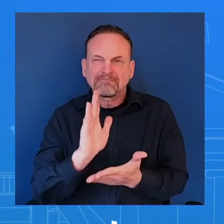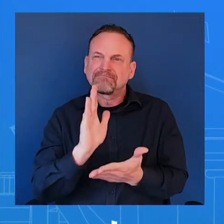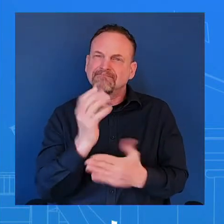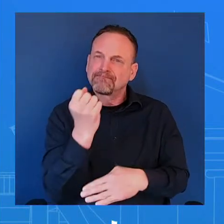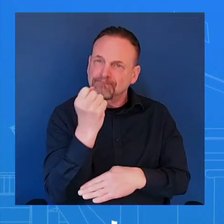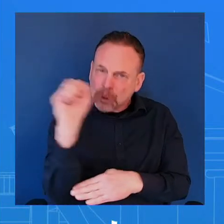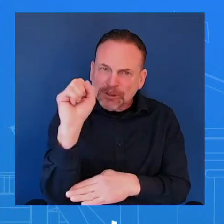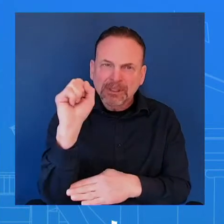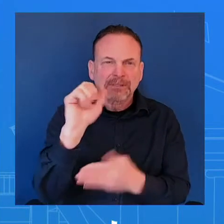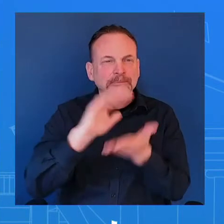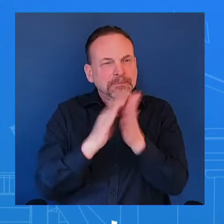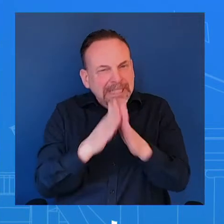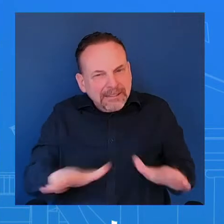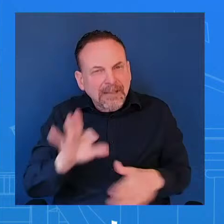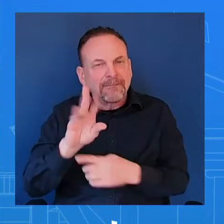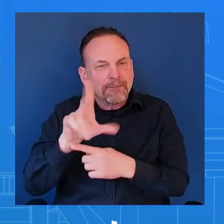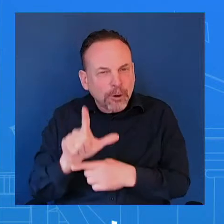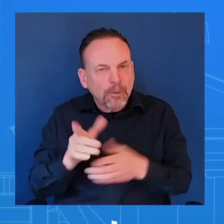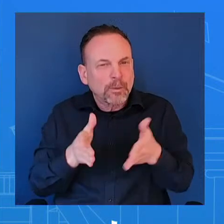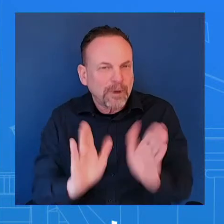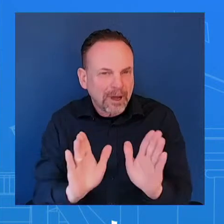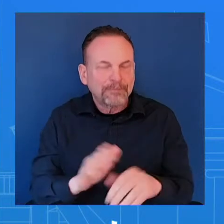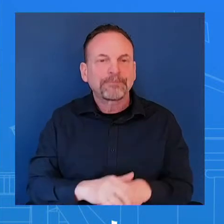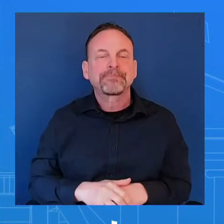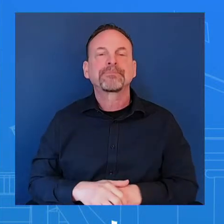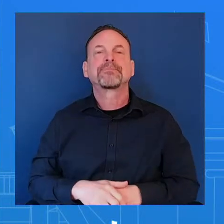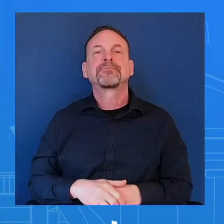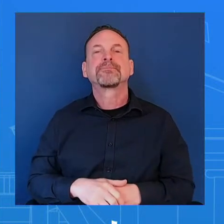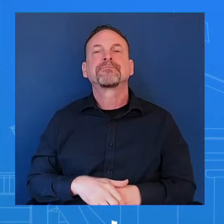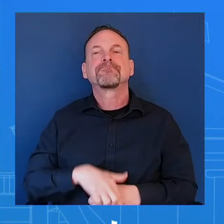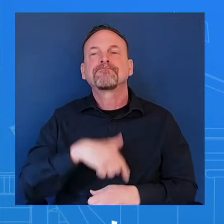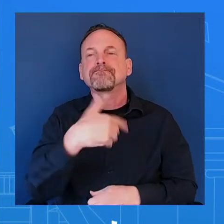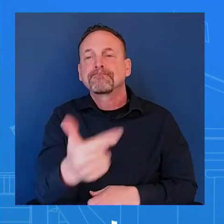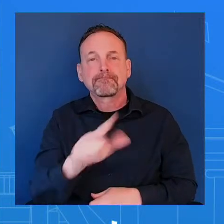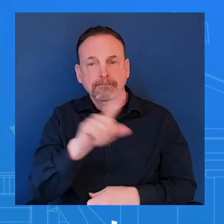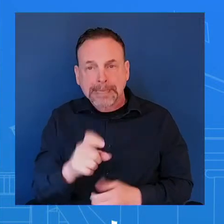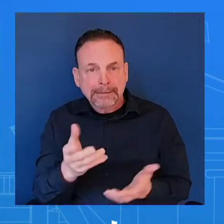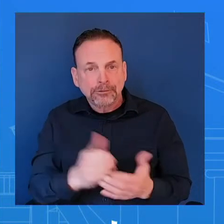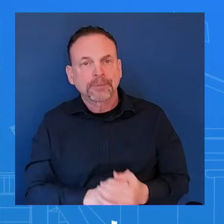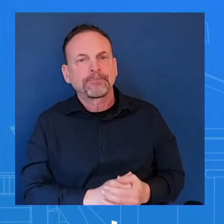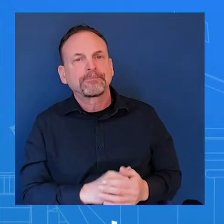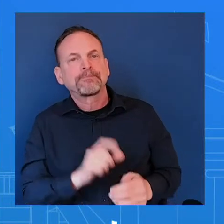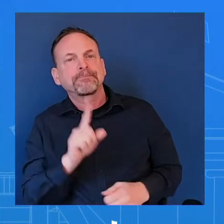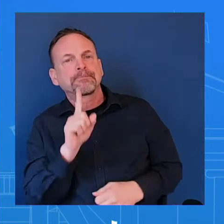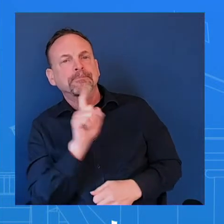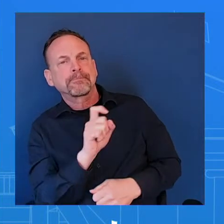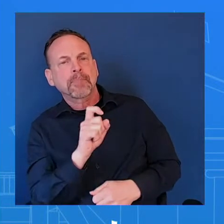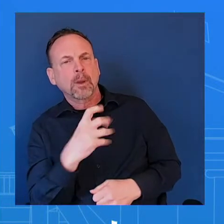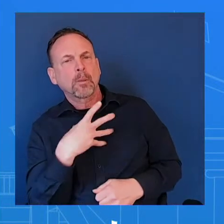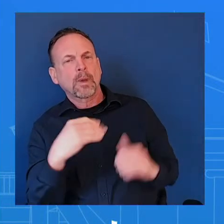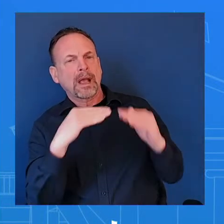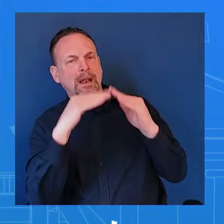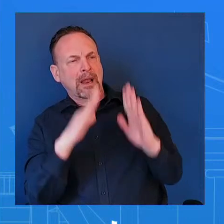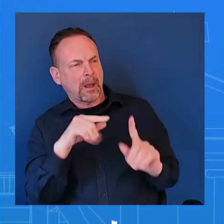The Press: Thanks, Karine. How did the White House decide who would attend the iftar dinner? Ms. Jean-Pierre: So, what I will say is --